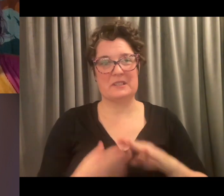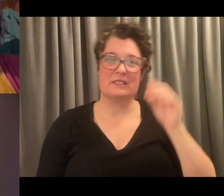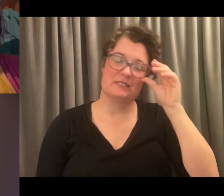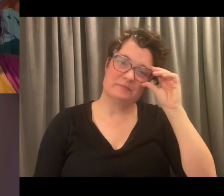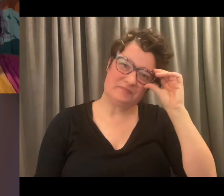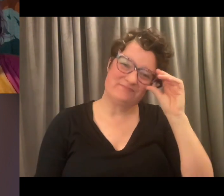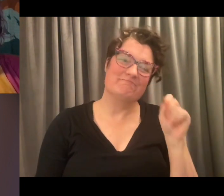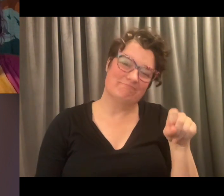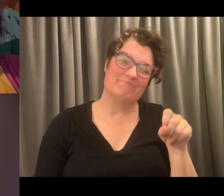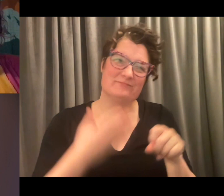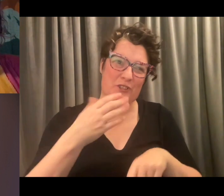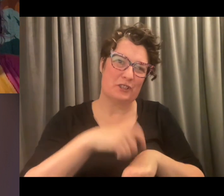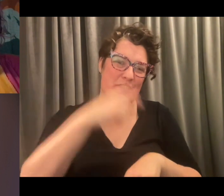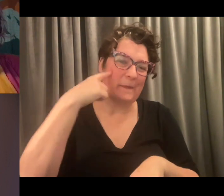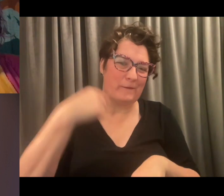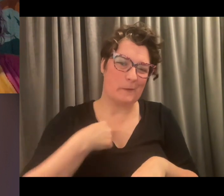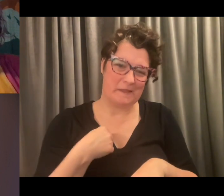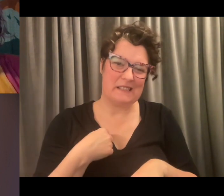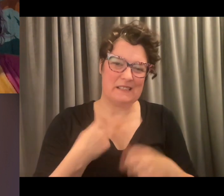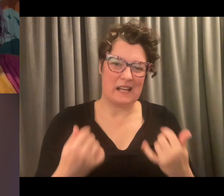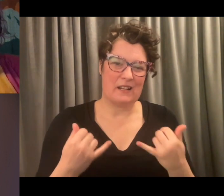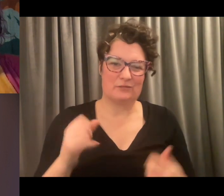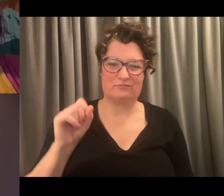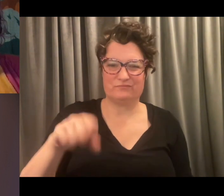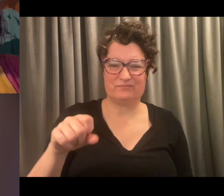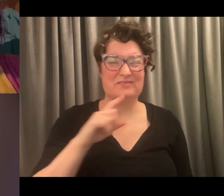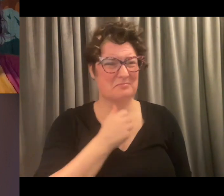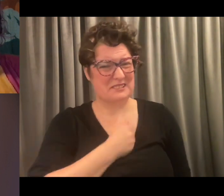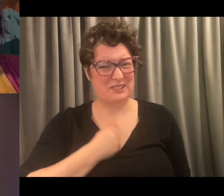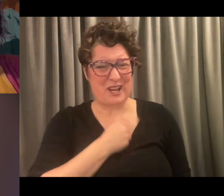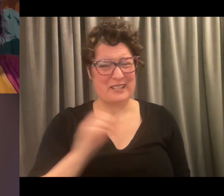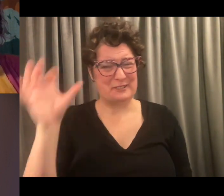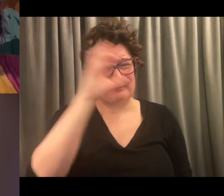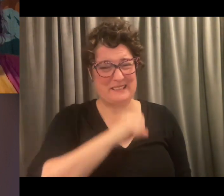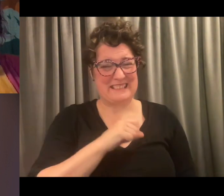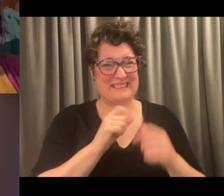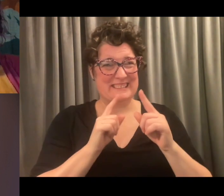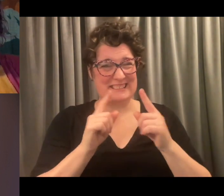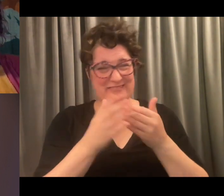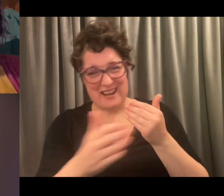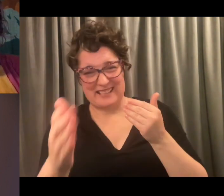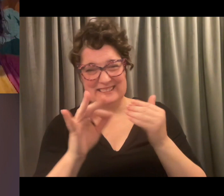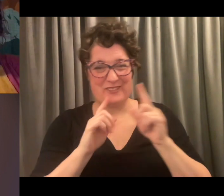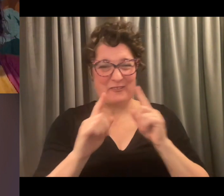Um, I'm sorry to miss the rest. I hope you two have a great rest of your conversation and I'll look forward to listening to it later.